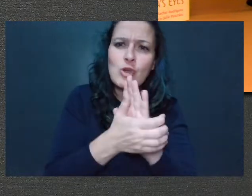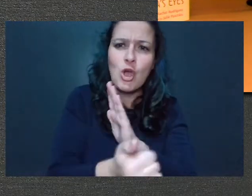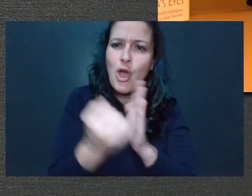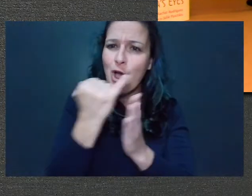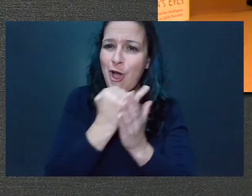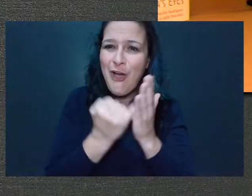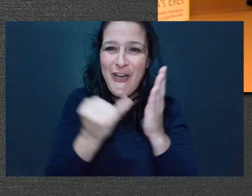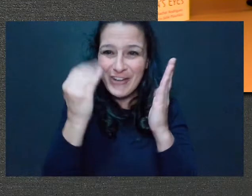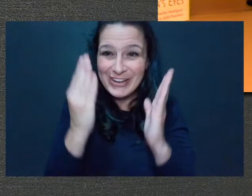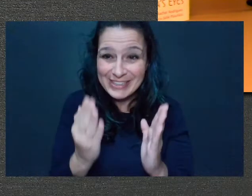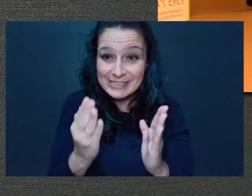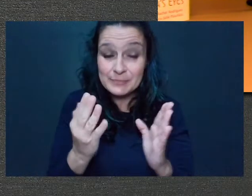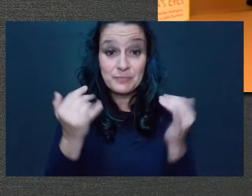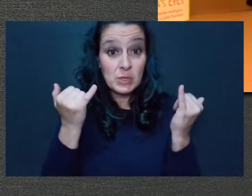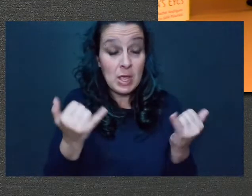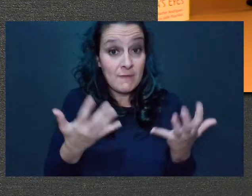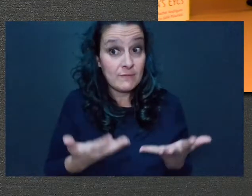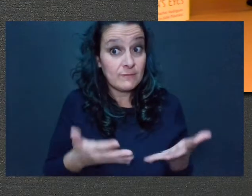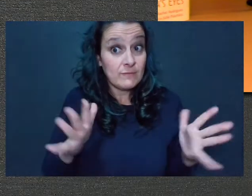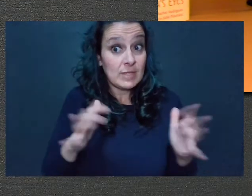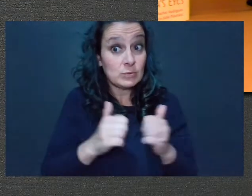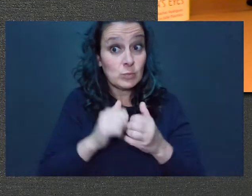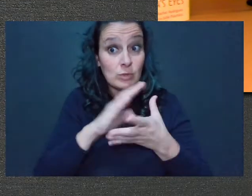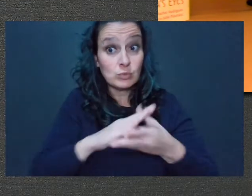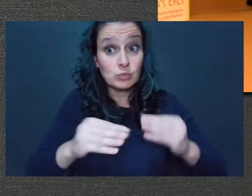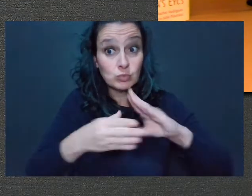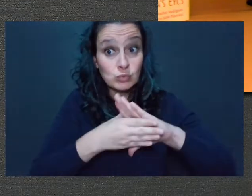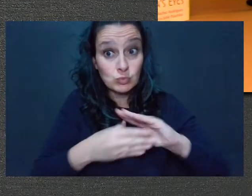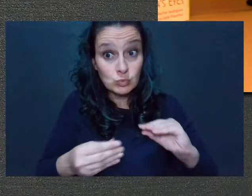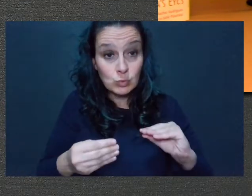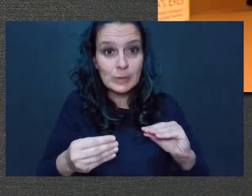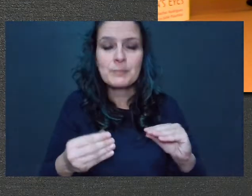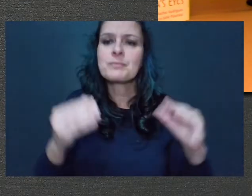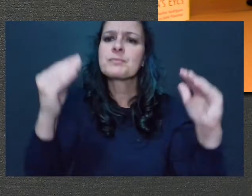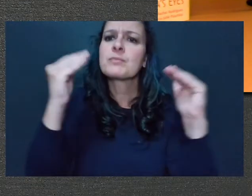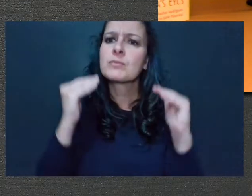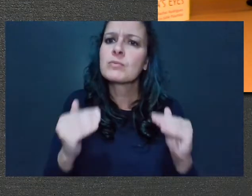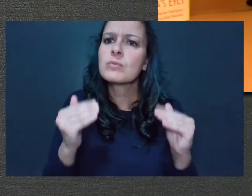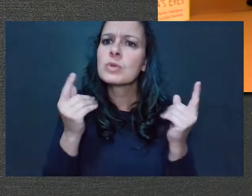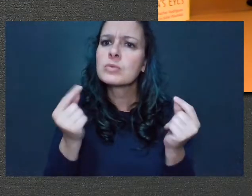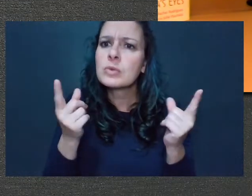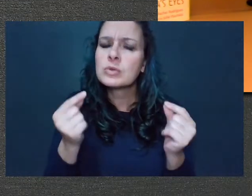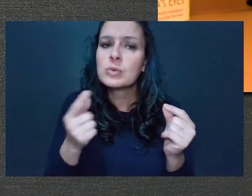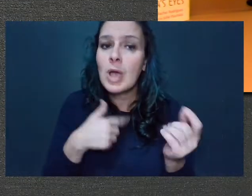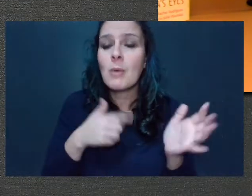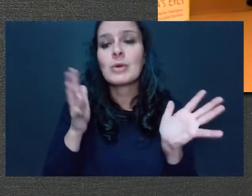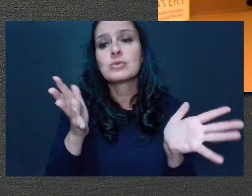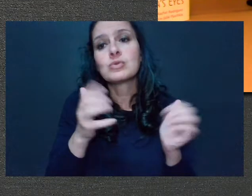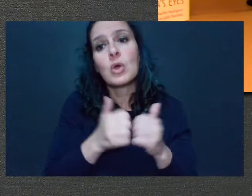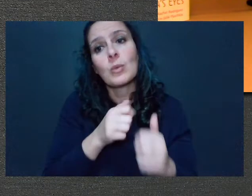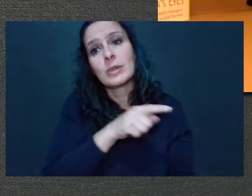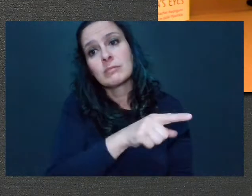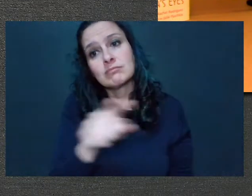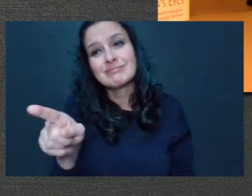So now that we're done with our story, I wanted to do a little bit of talking to you about lines